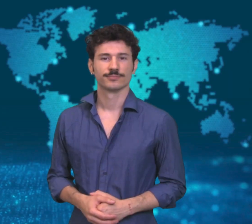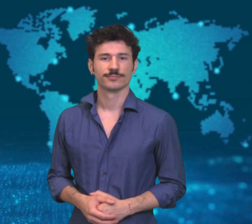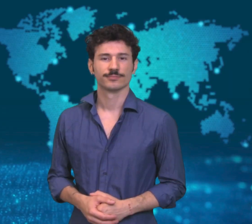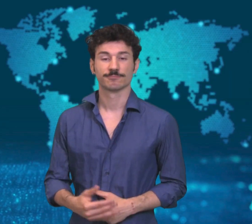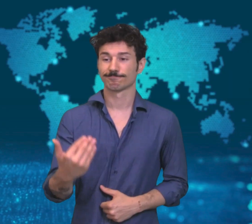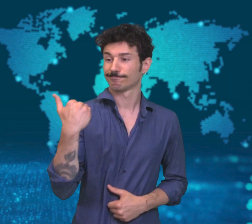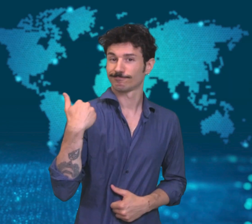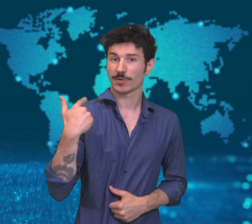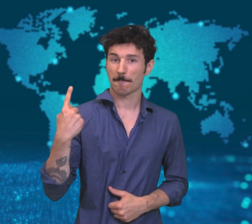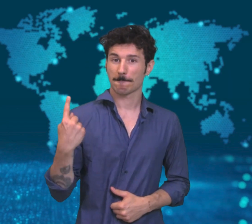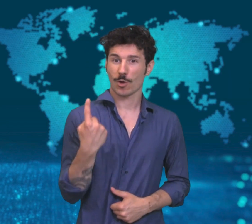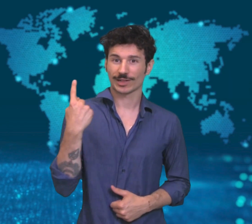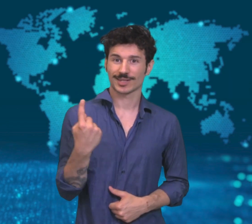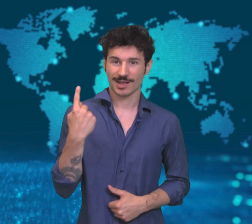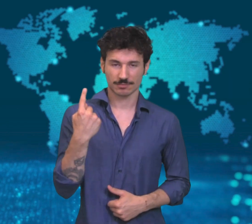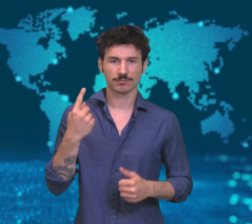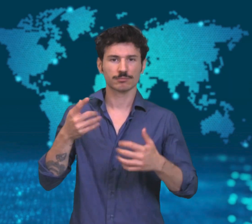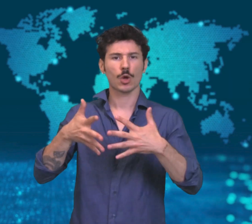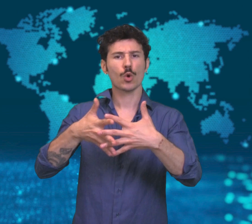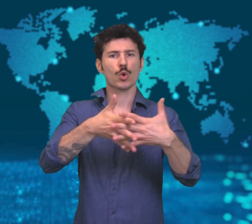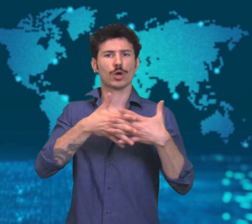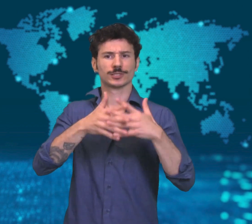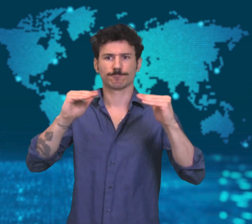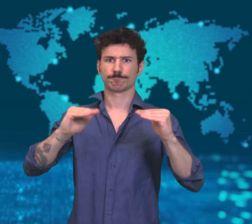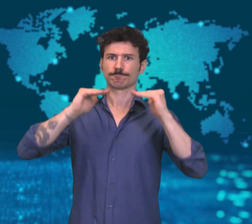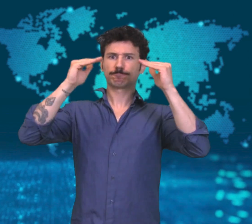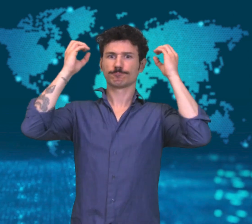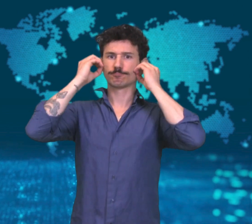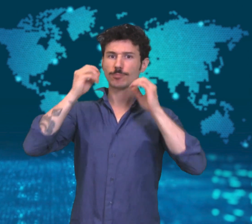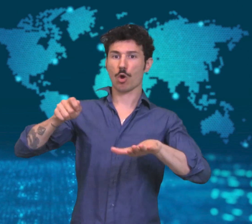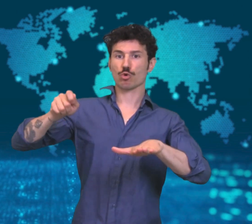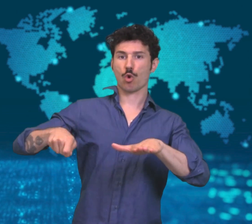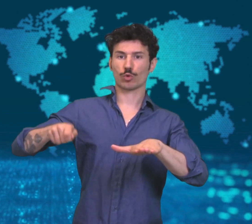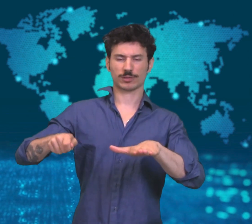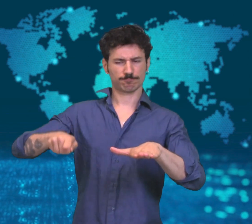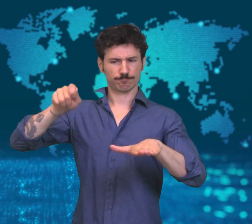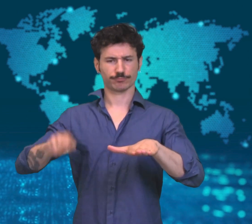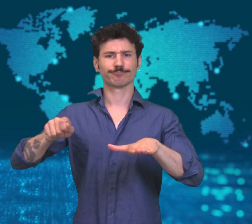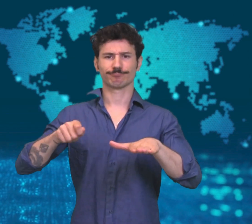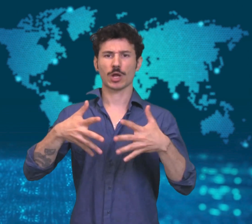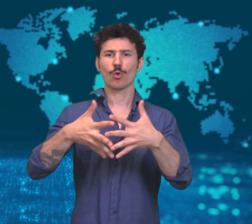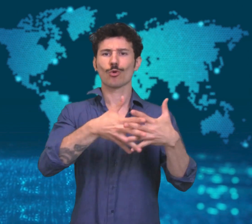[Alessio]: On Monday, the United States Supreme Court ruled